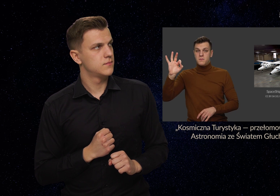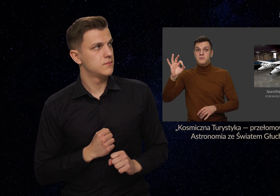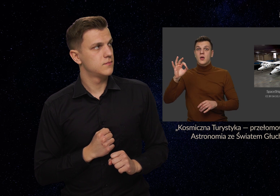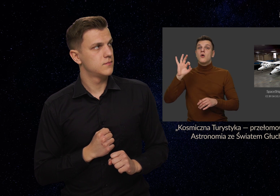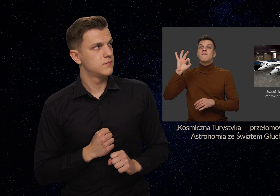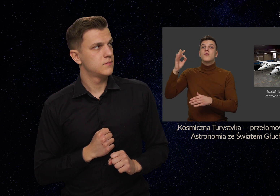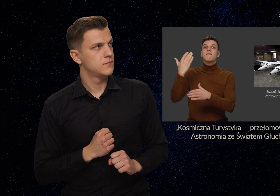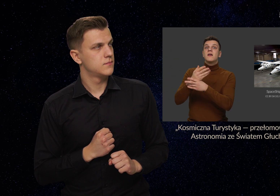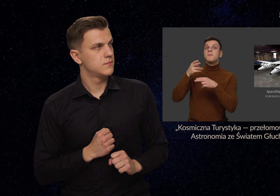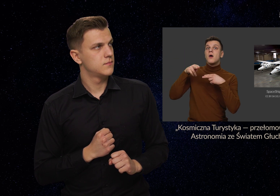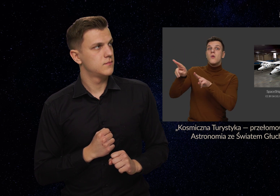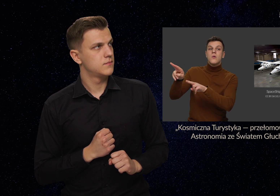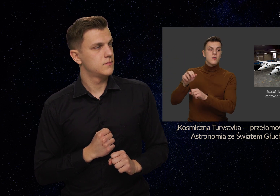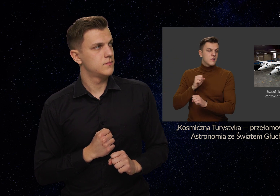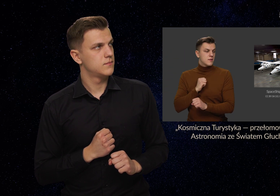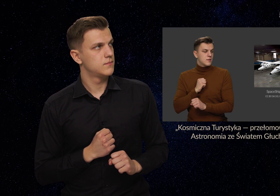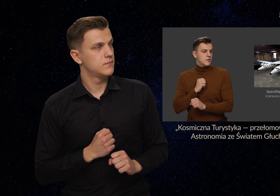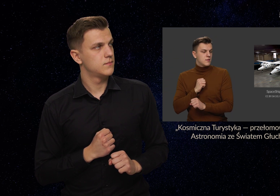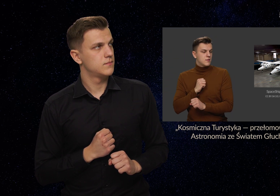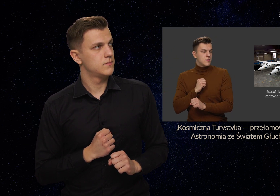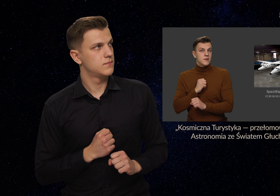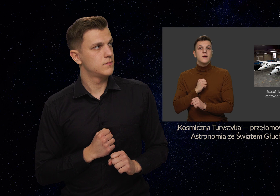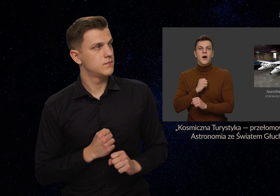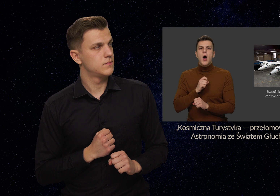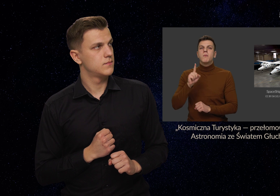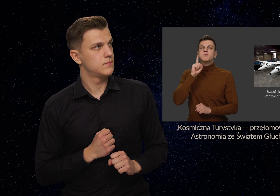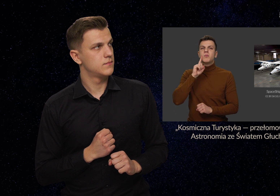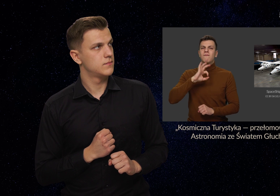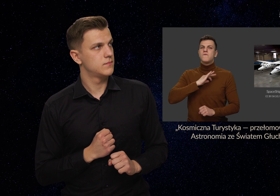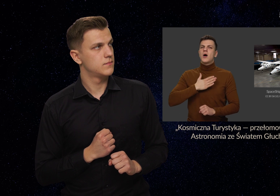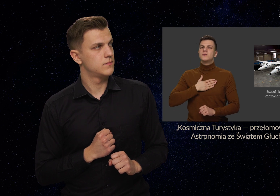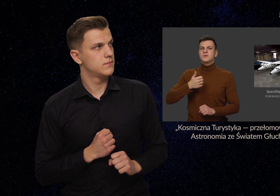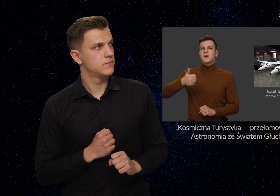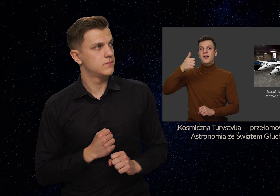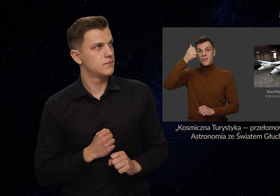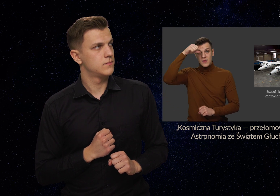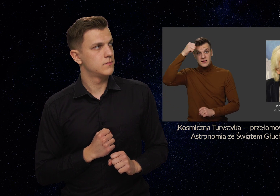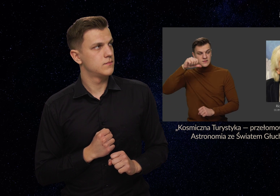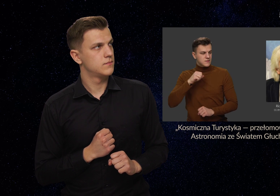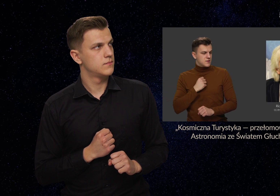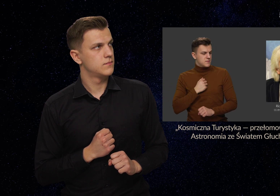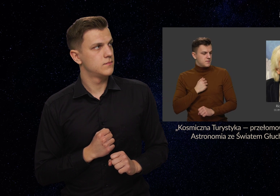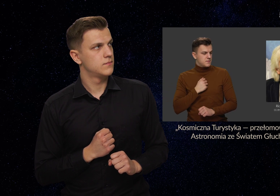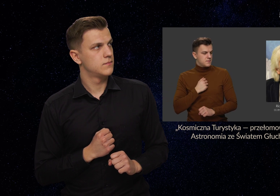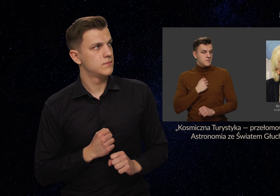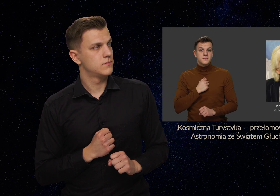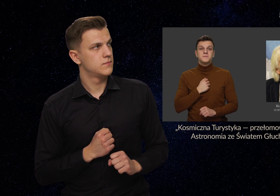of the Virgin Galactic company owned by Richard Branson.